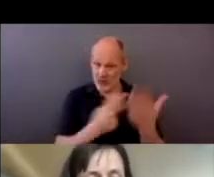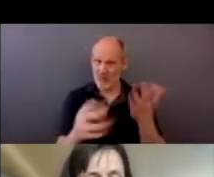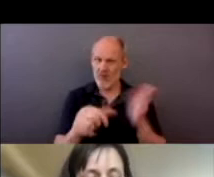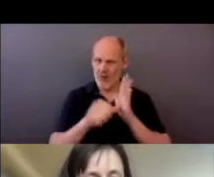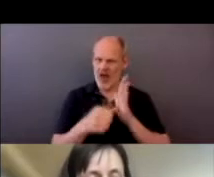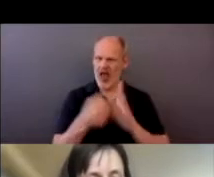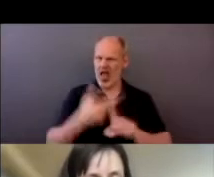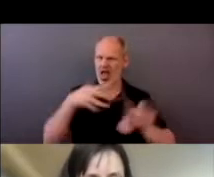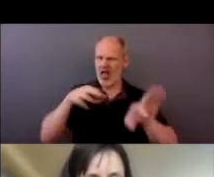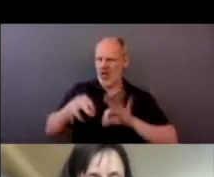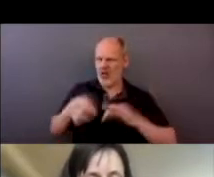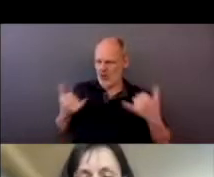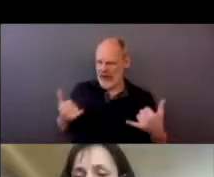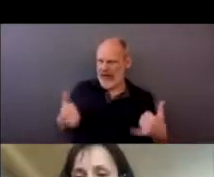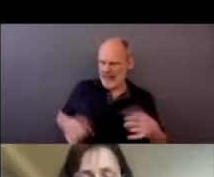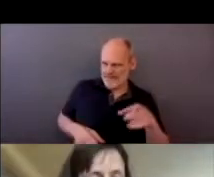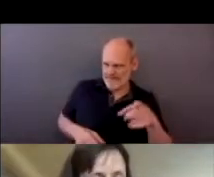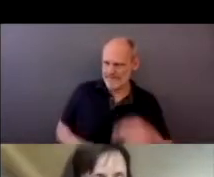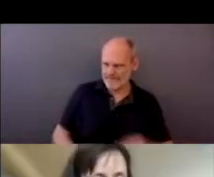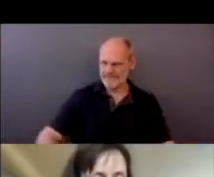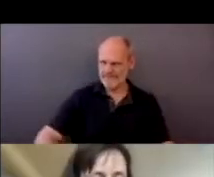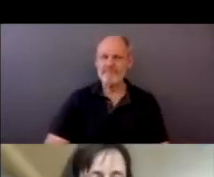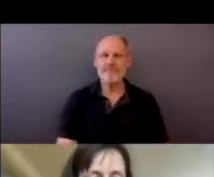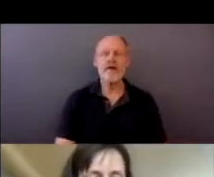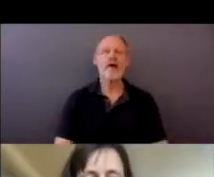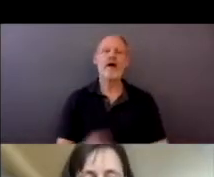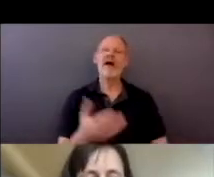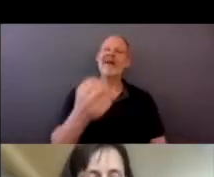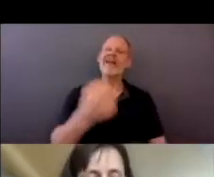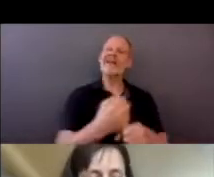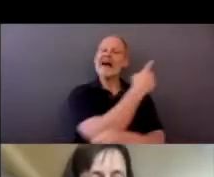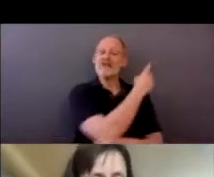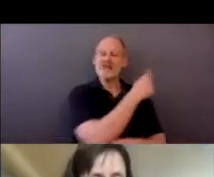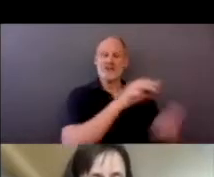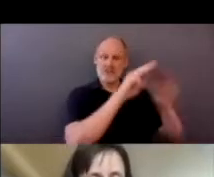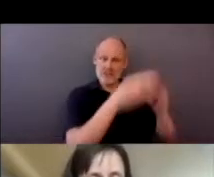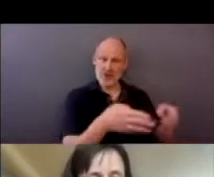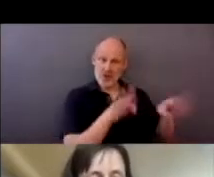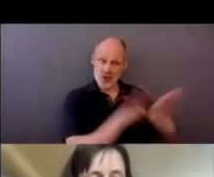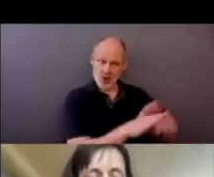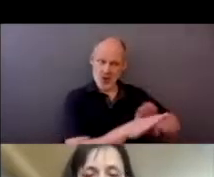It didn't take us long to become concerned about regular artful discoveries participants